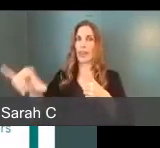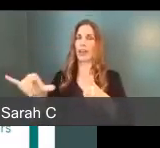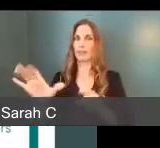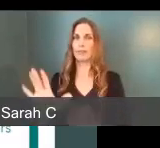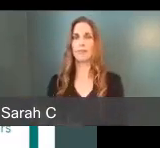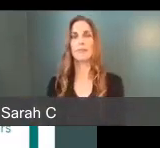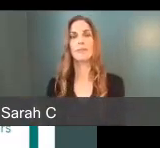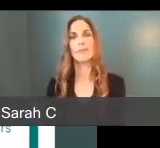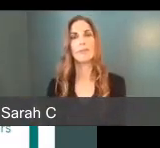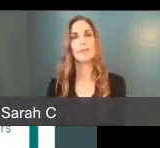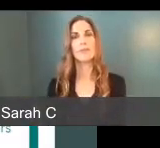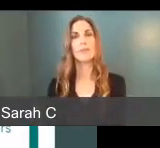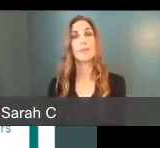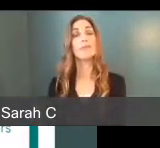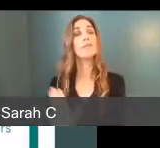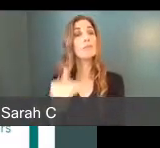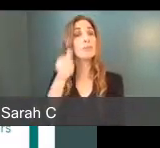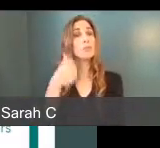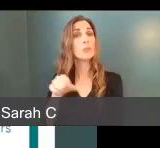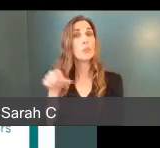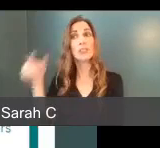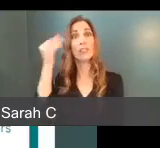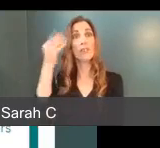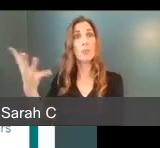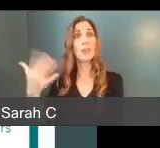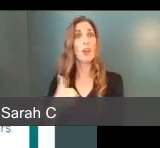As a reminder, we have this information that you're seeing before you now